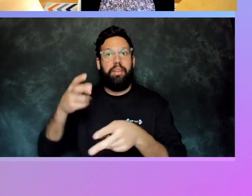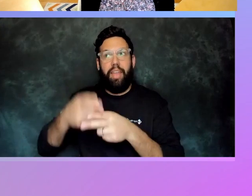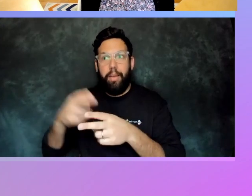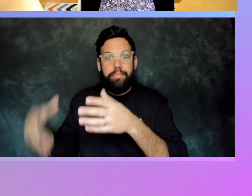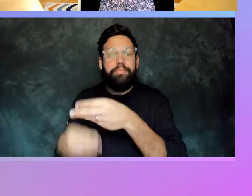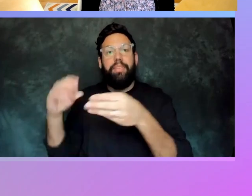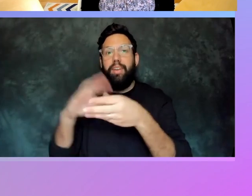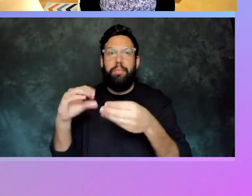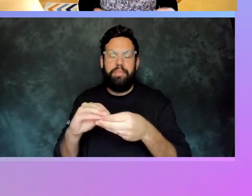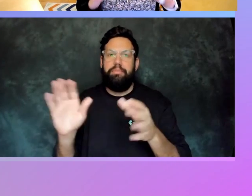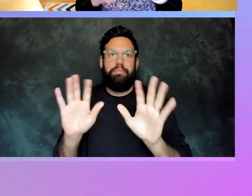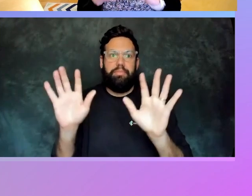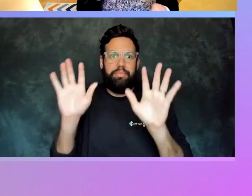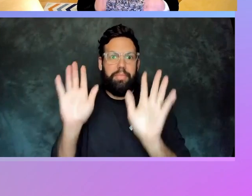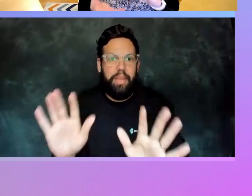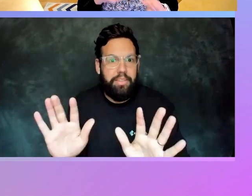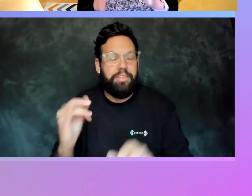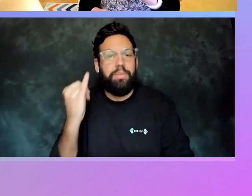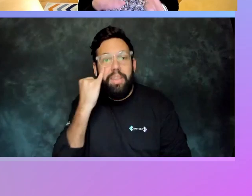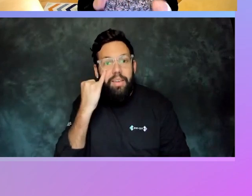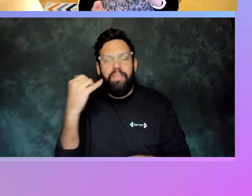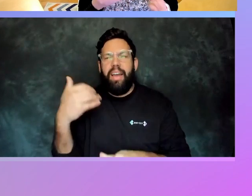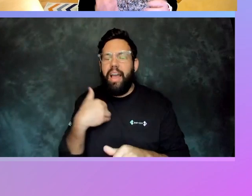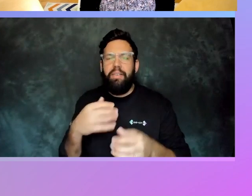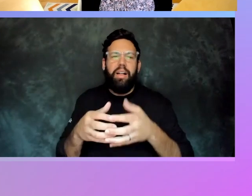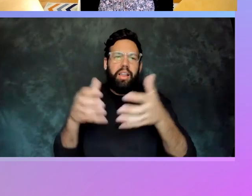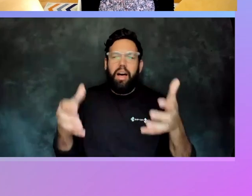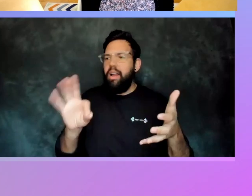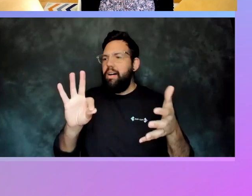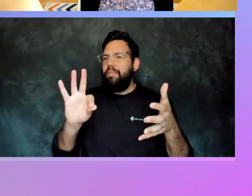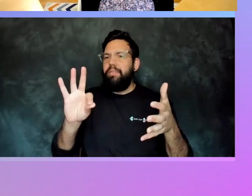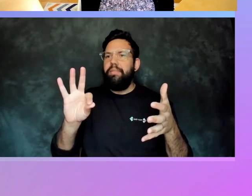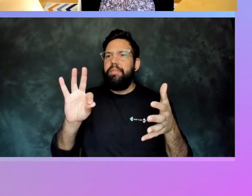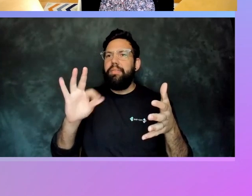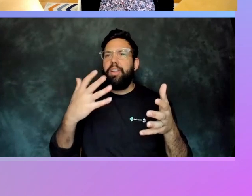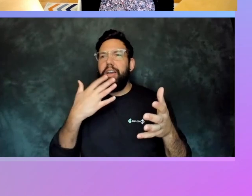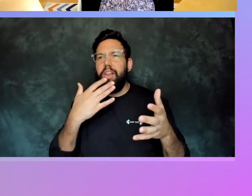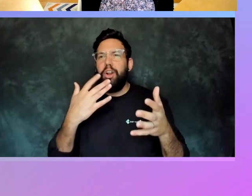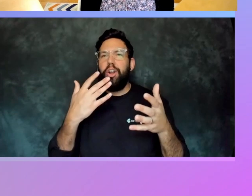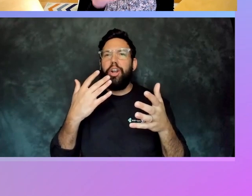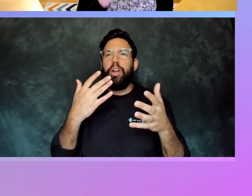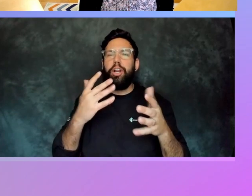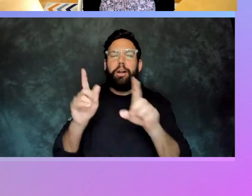plugins, including in figma, I lost count of how contrasts are on many color there, but pointing one that's called